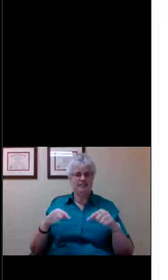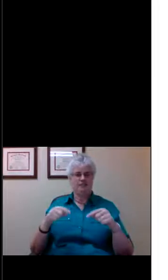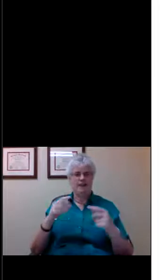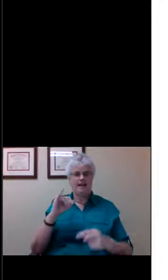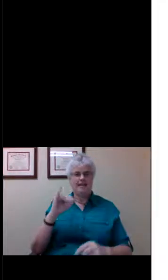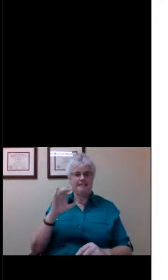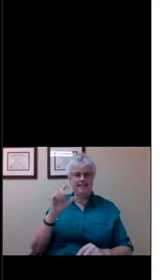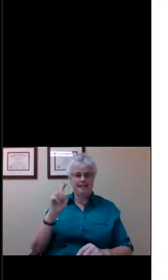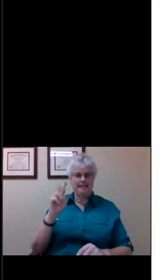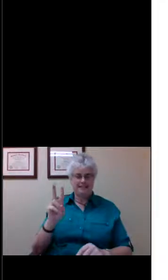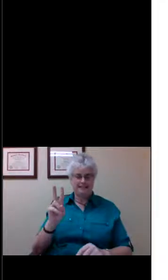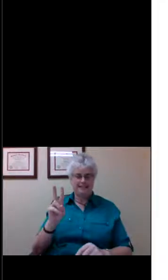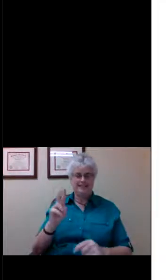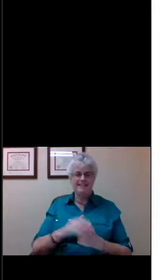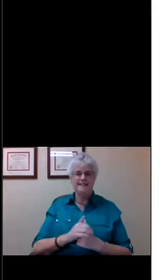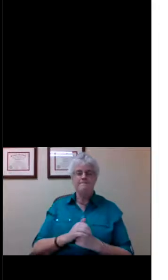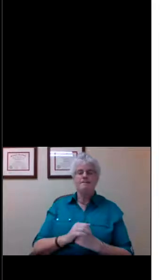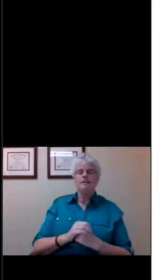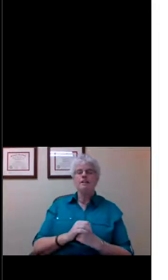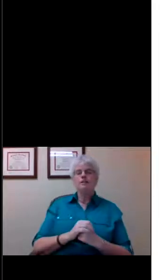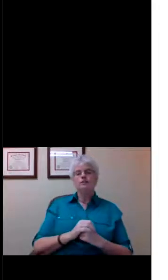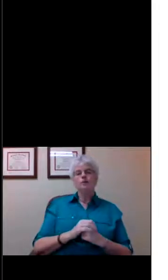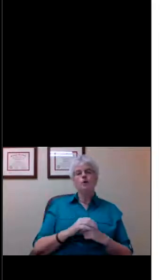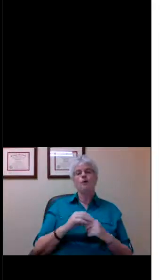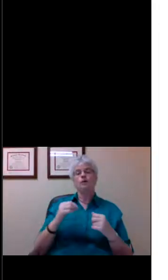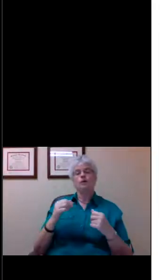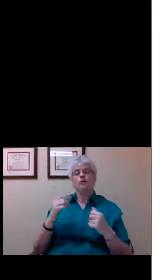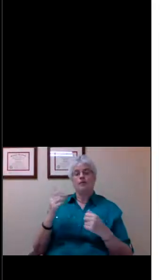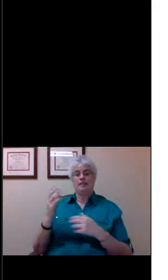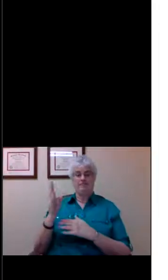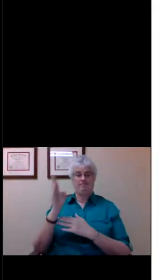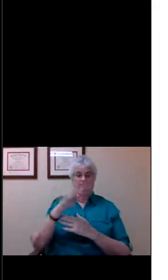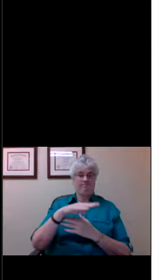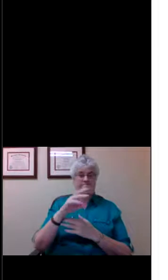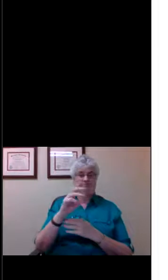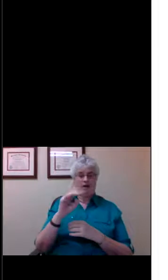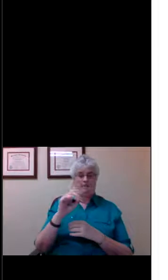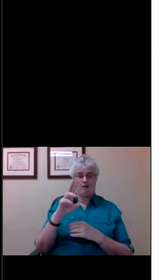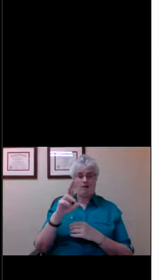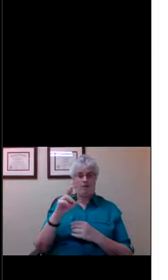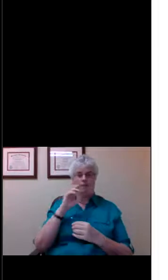Hearing initiatives that we are taking on here at ICADV. So this